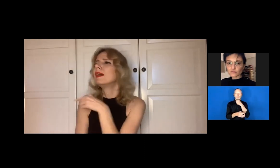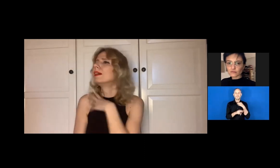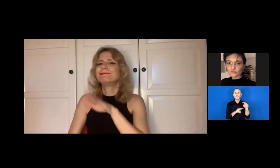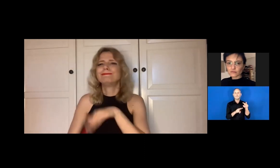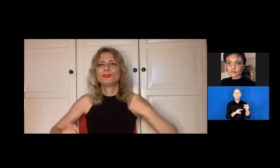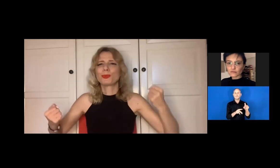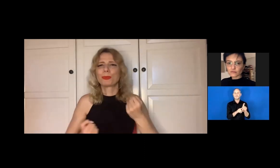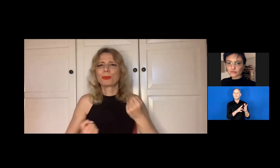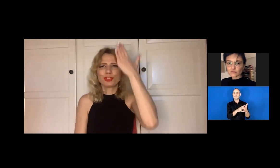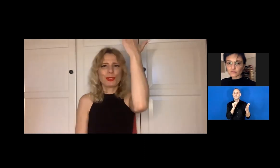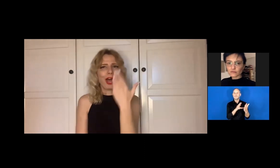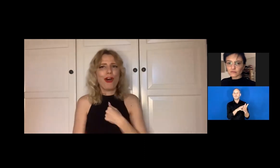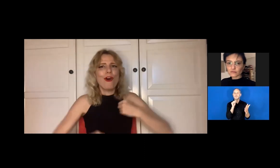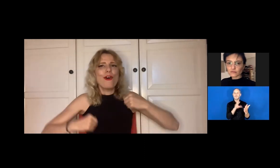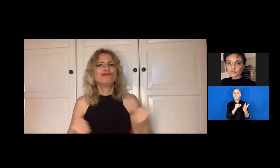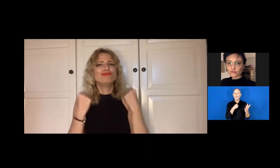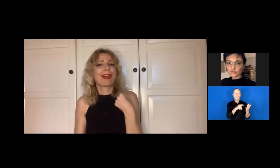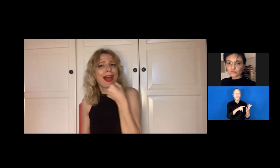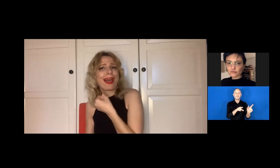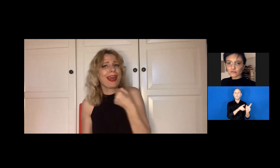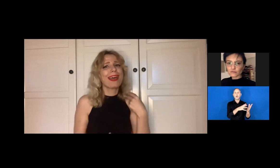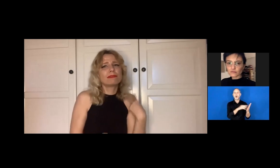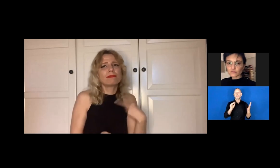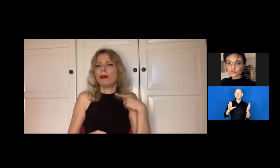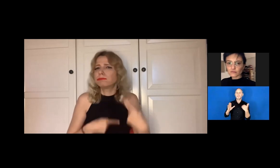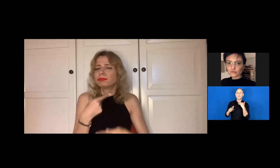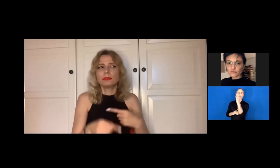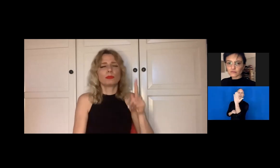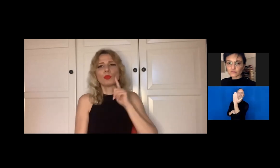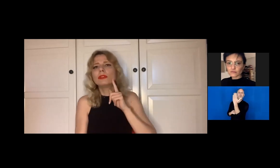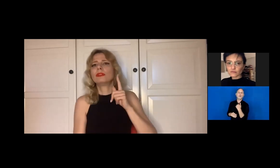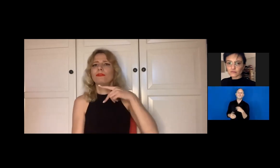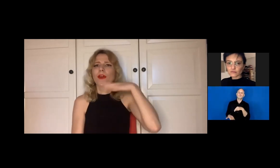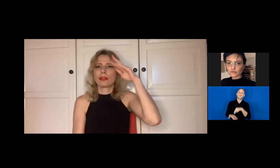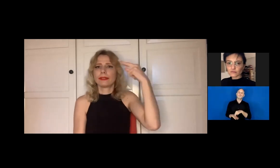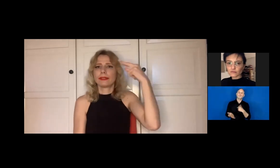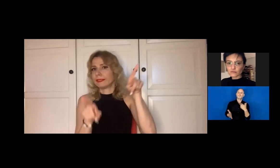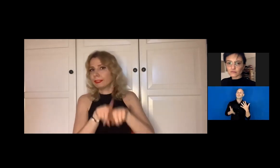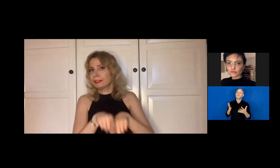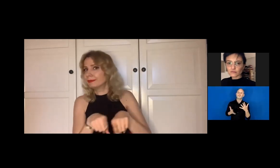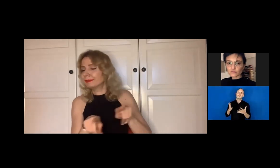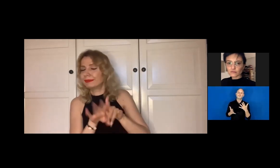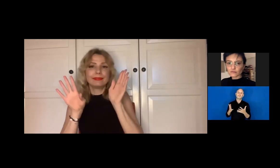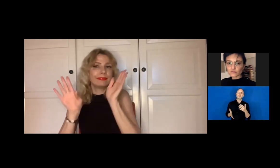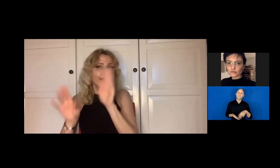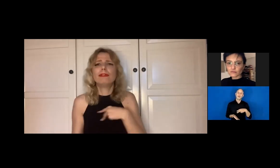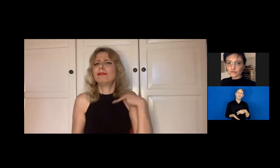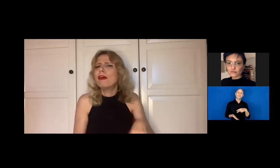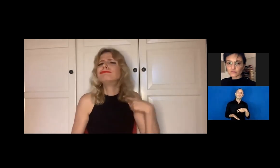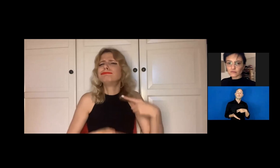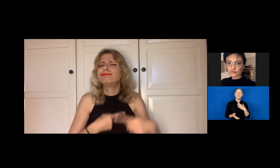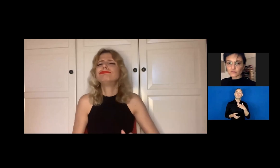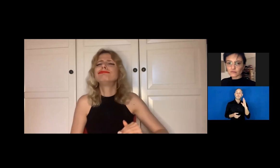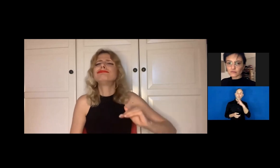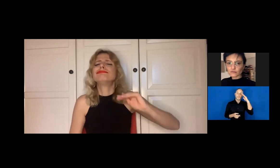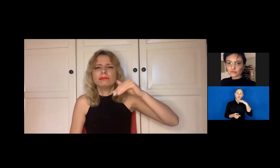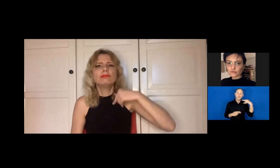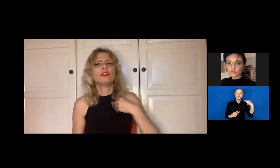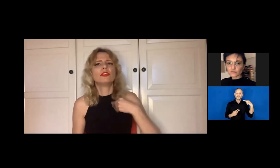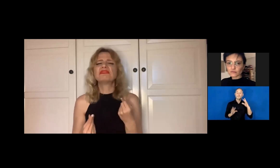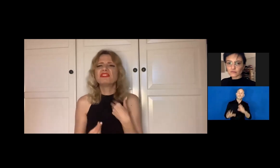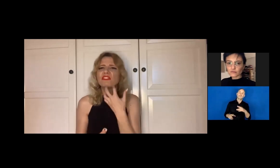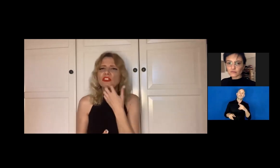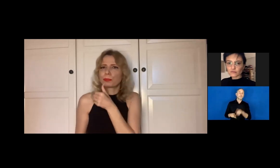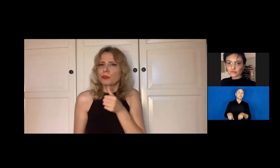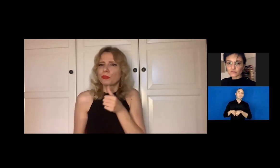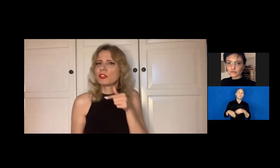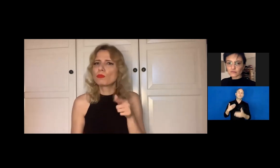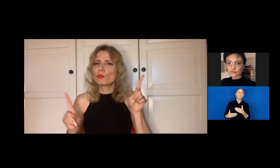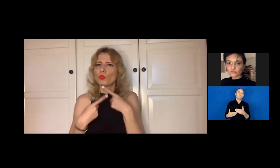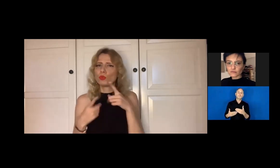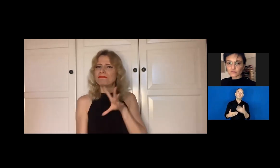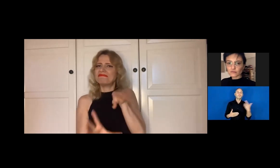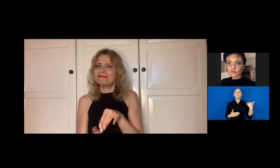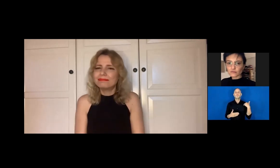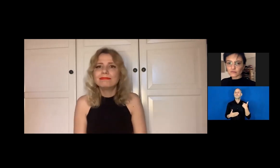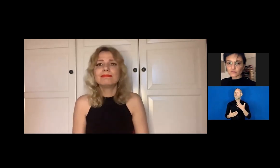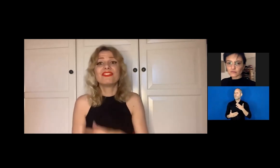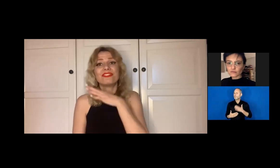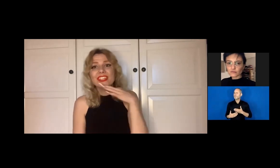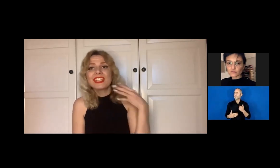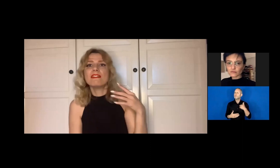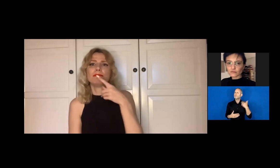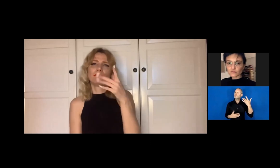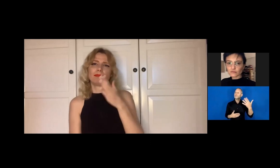I liked it a lot and I was performing their pieces in front of a mirror. So while growing up, I really got involved with music.